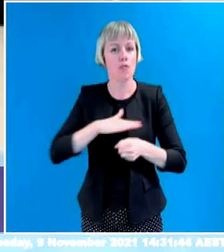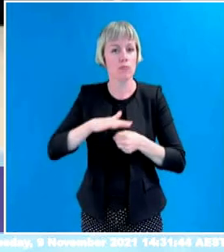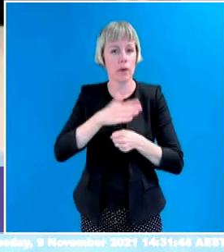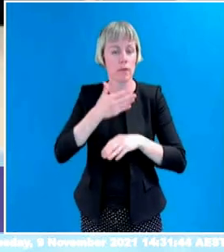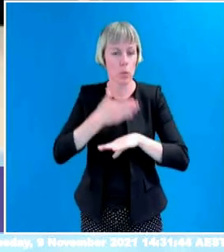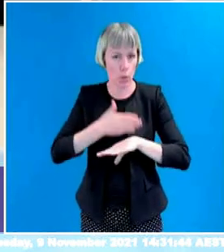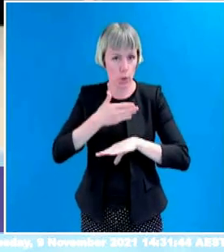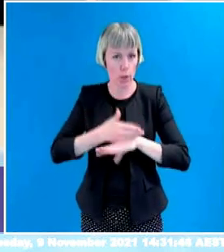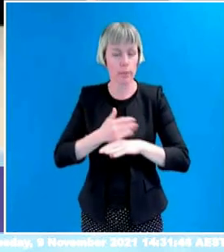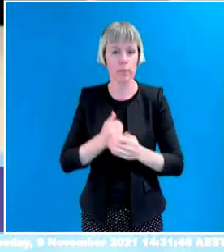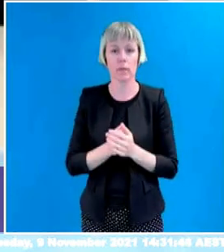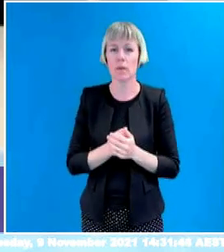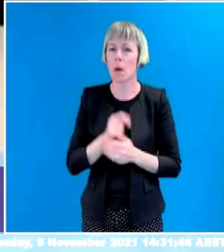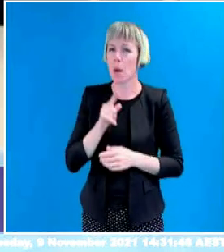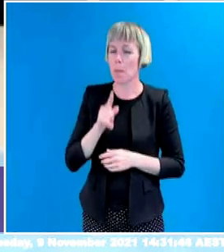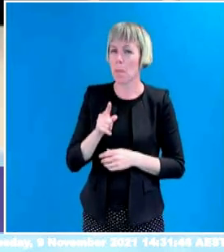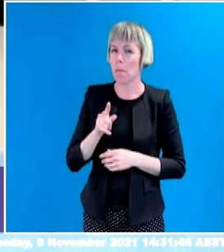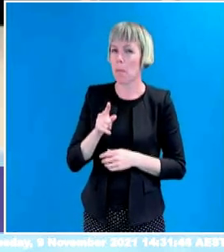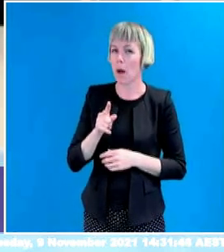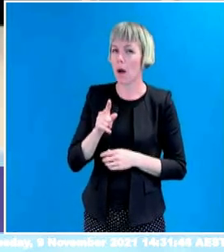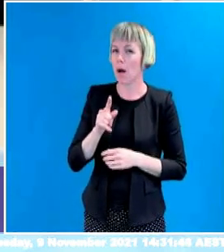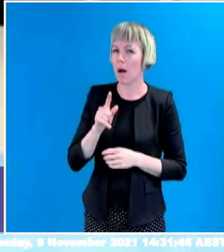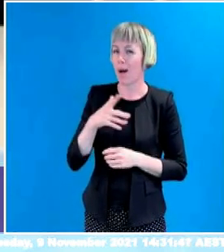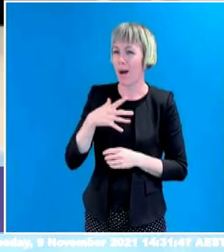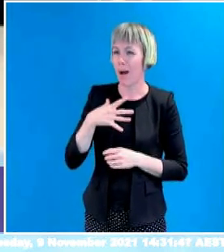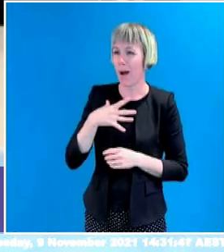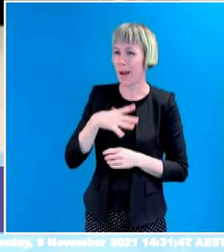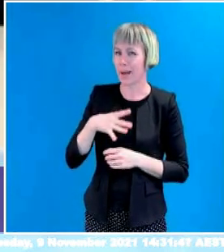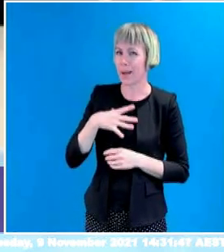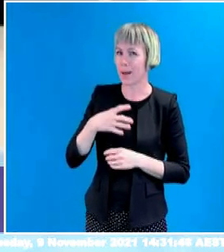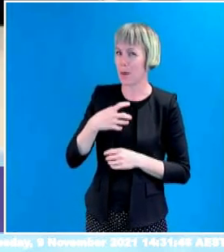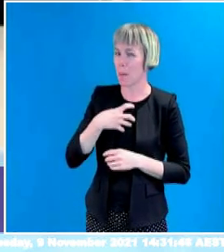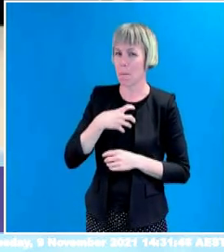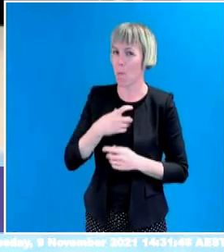I'm happy to talk to that in a lot more detail, if you would like, in relation